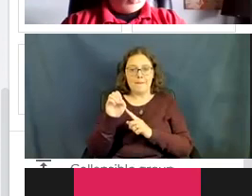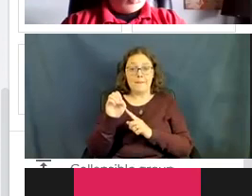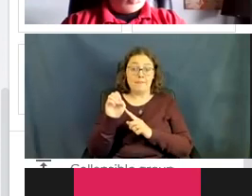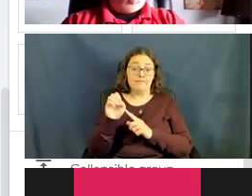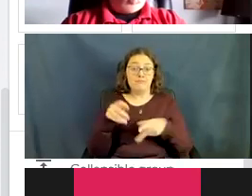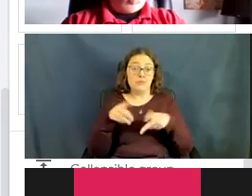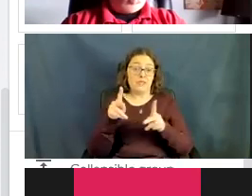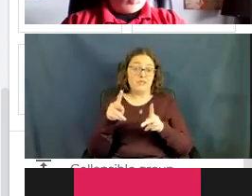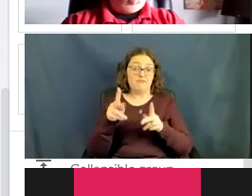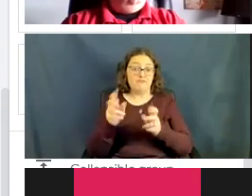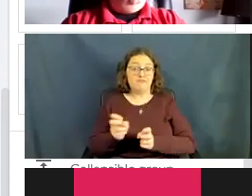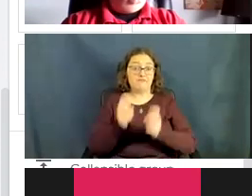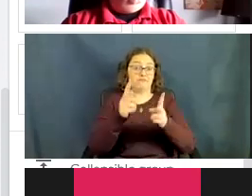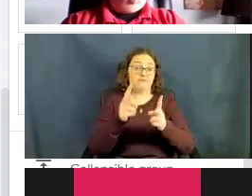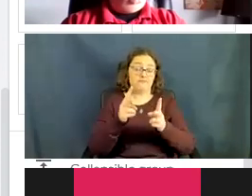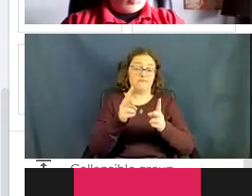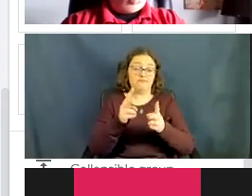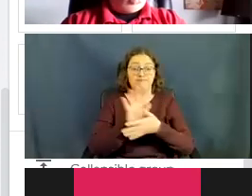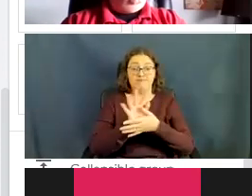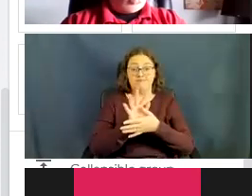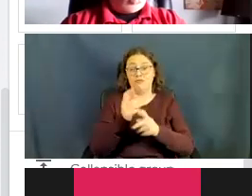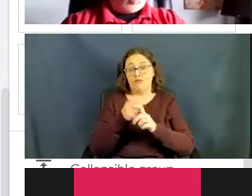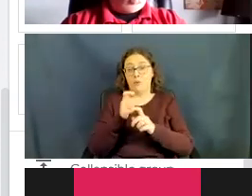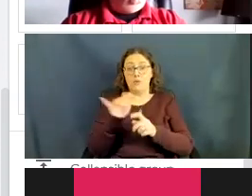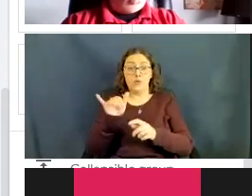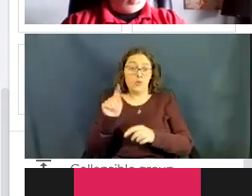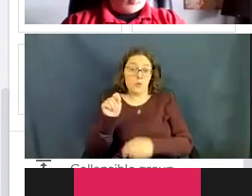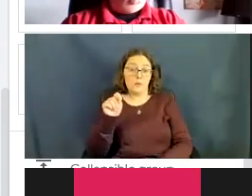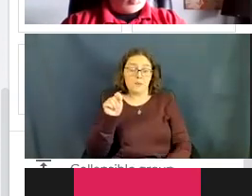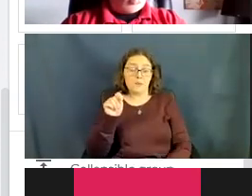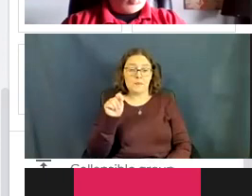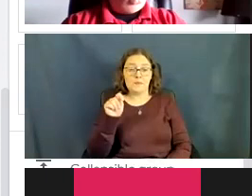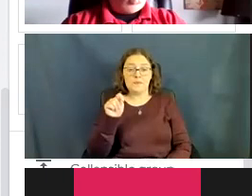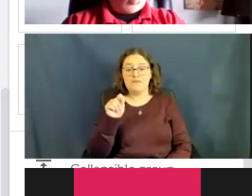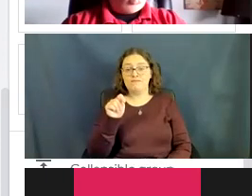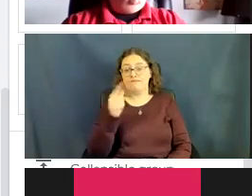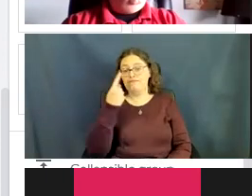introduction page or about me, of hey, here is my name, address and phone number.